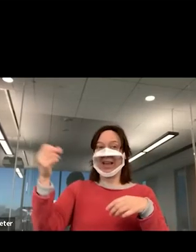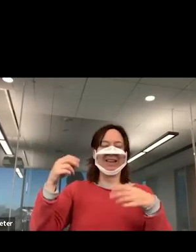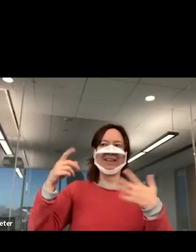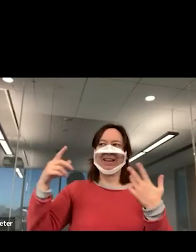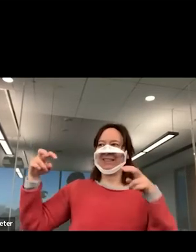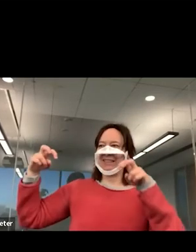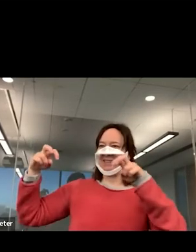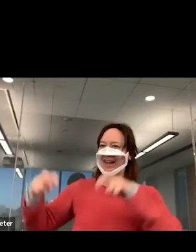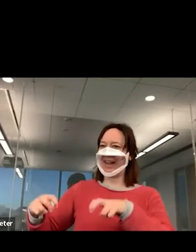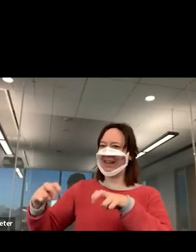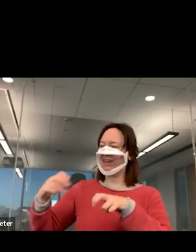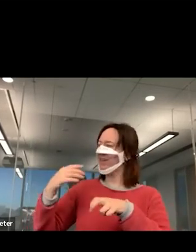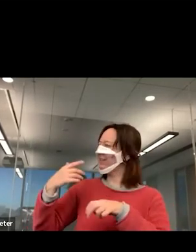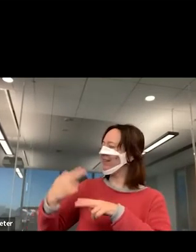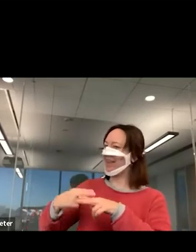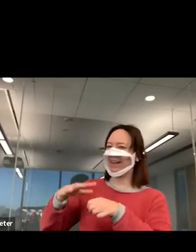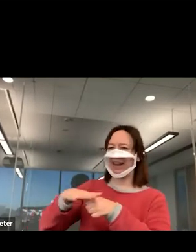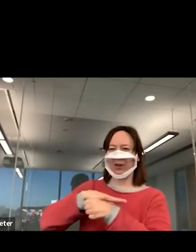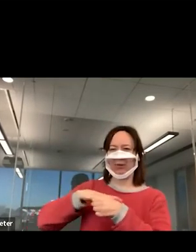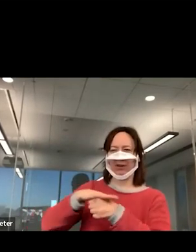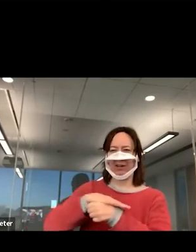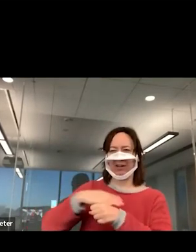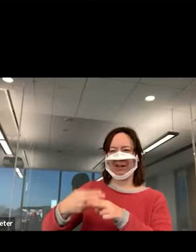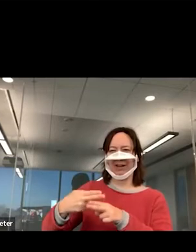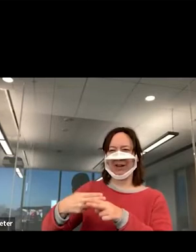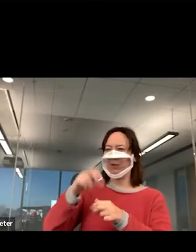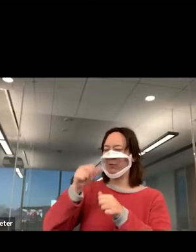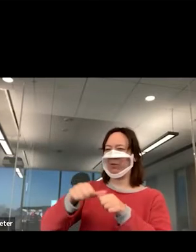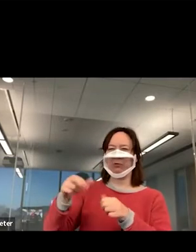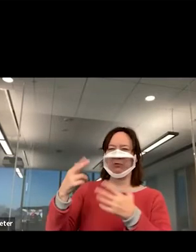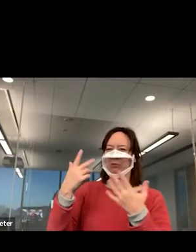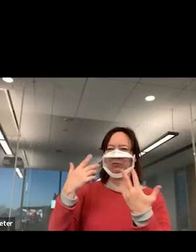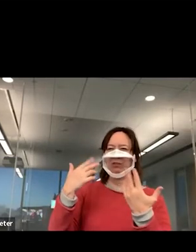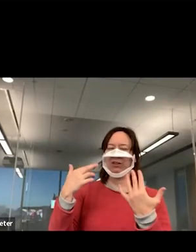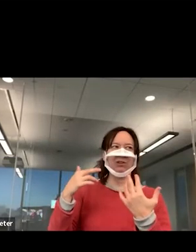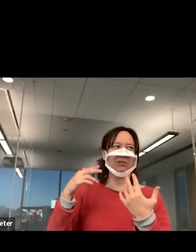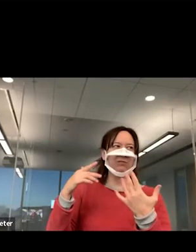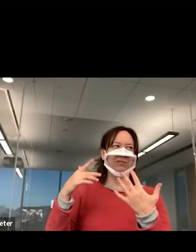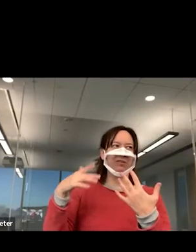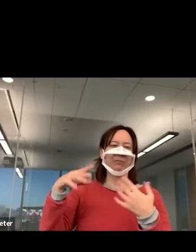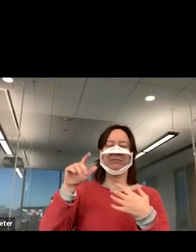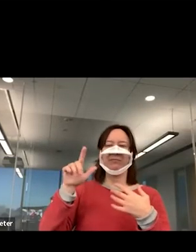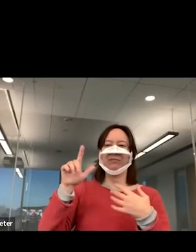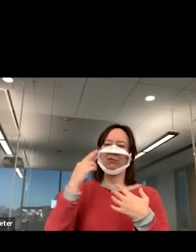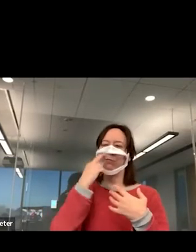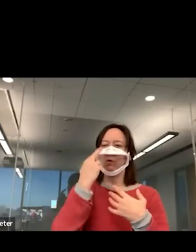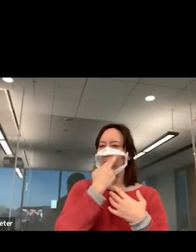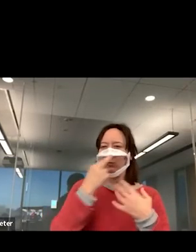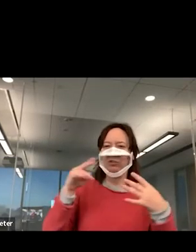know what's that area called i don't know one of the lawns were out there on the lawn and they had